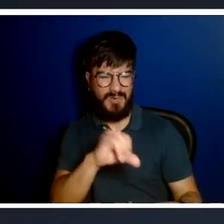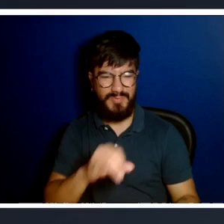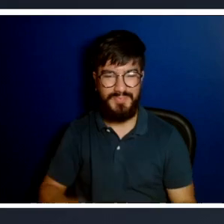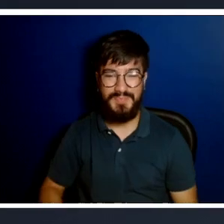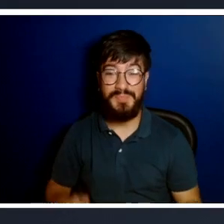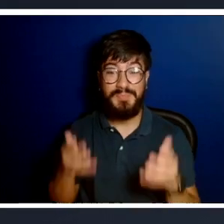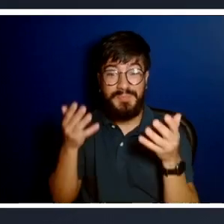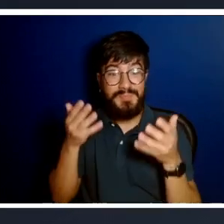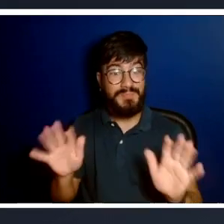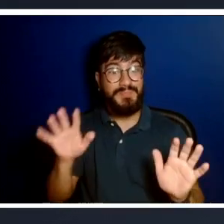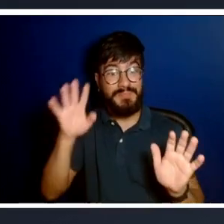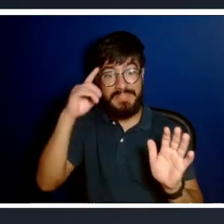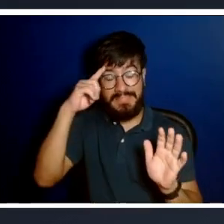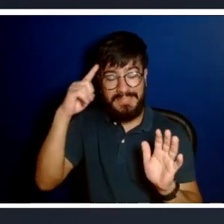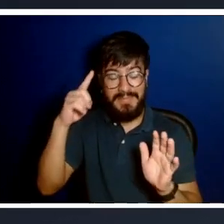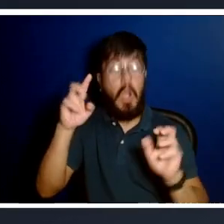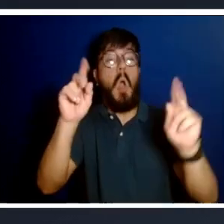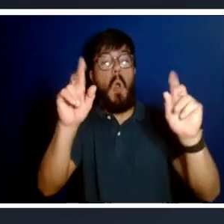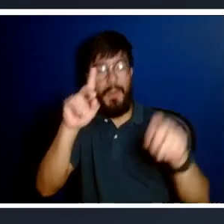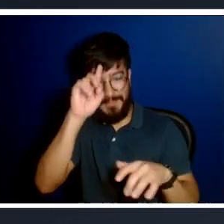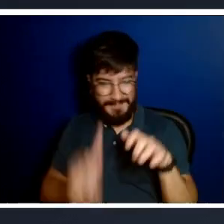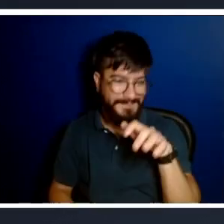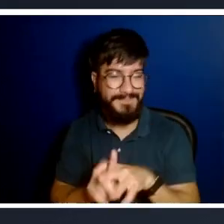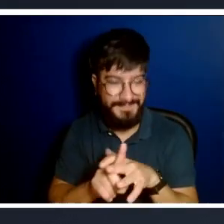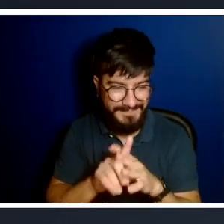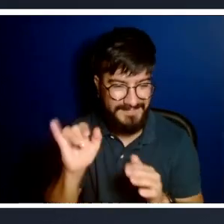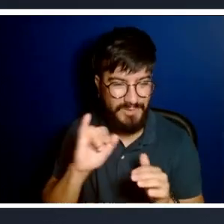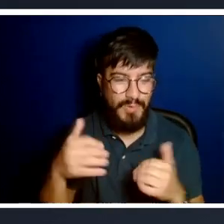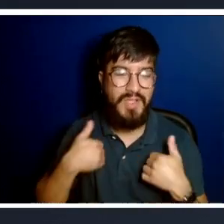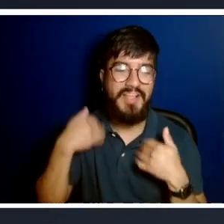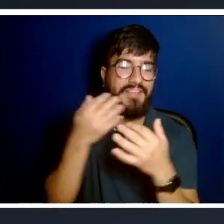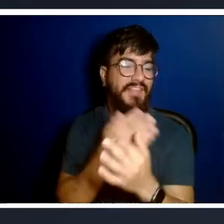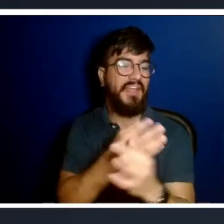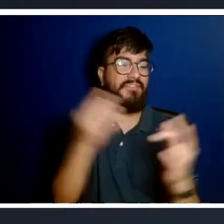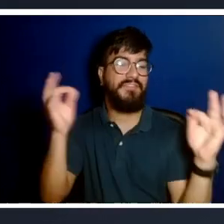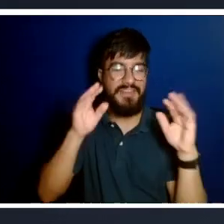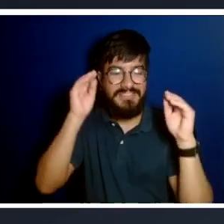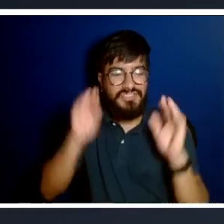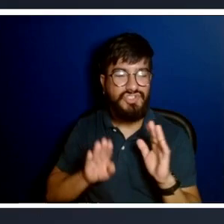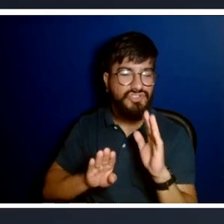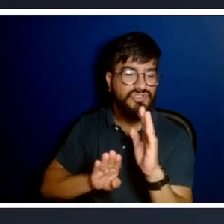last thing, we do have a free teacher professional development coming up in August. It goes along